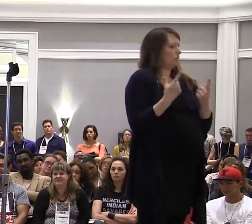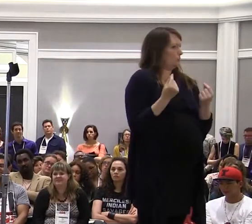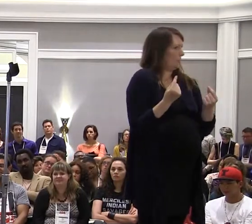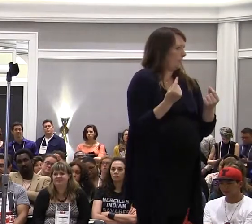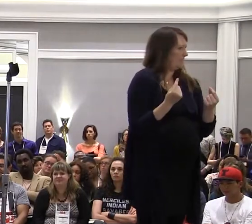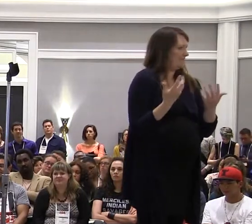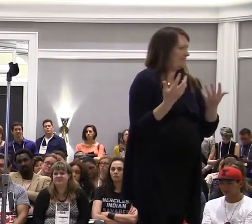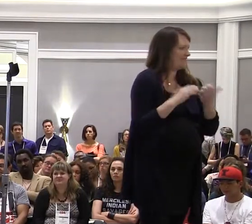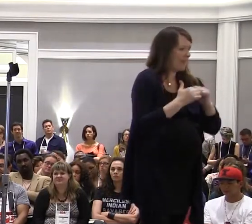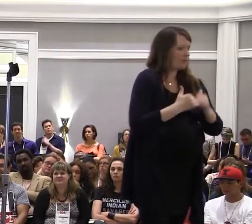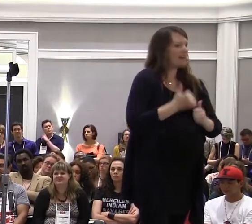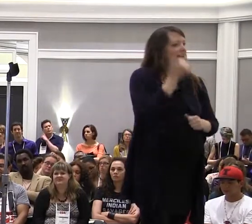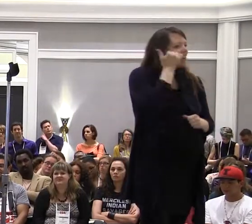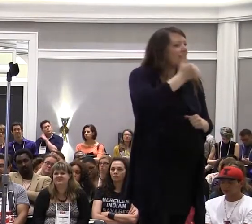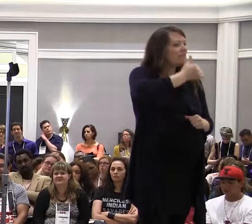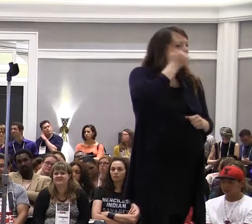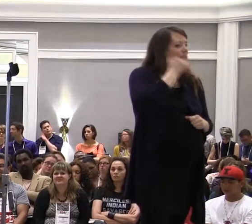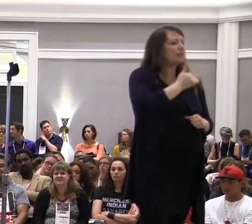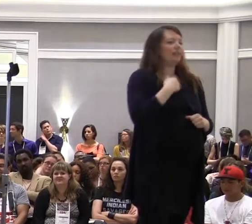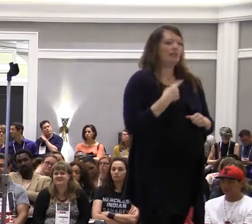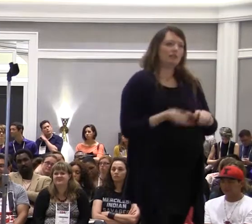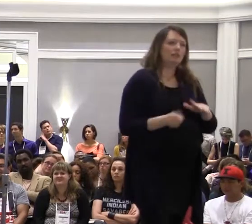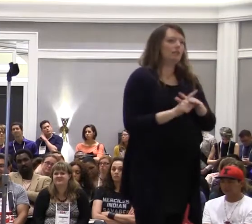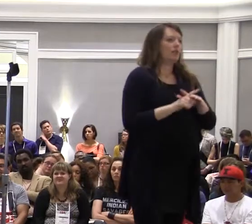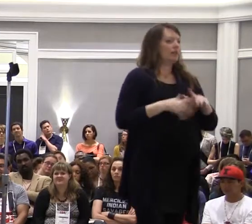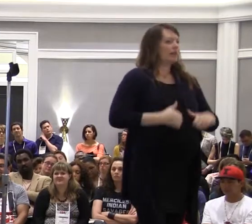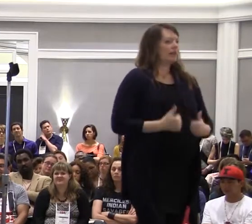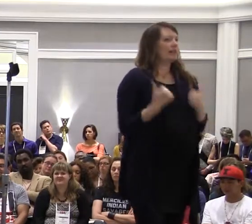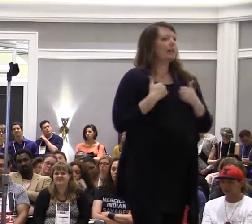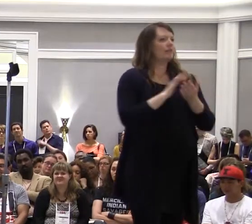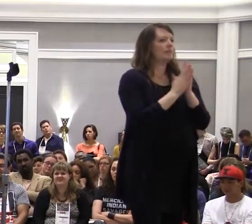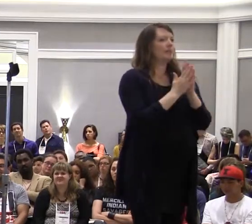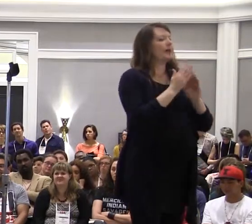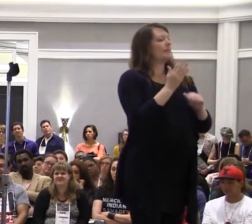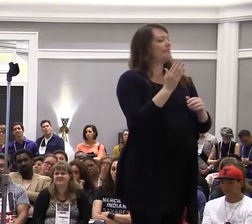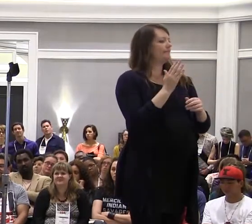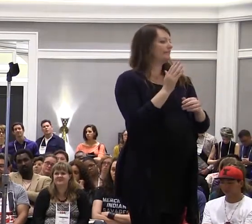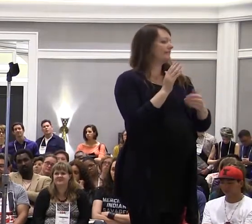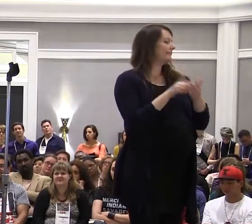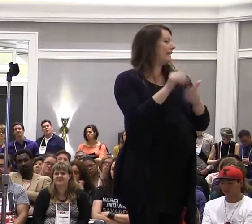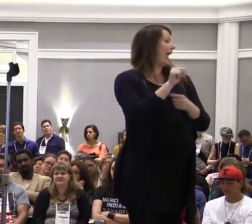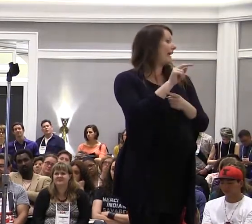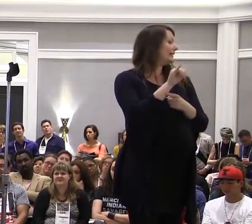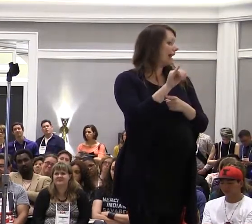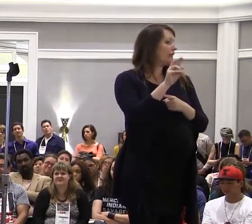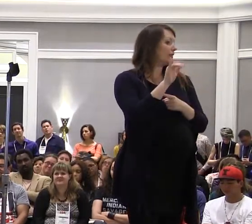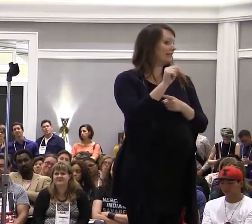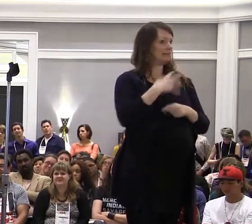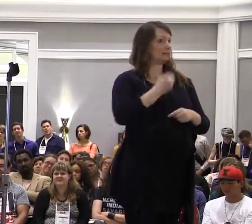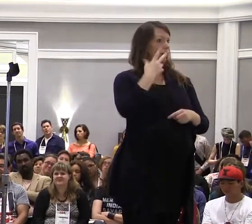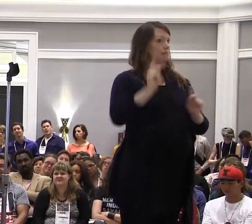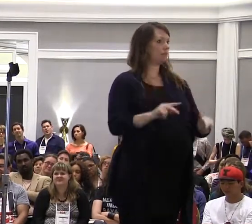How do you every day show up and be an antiracist white person? That is what we did. It is tremendous.